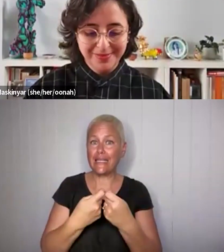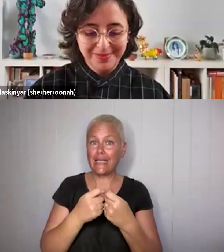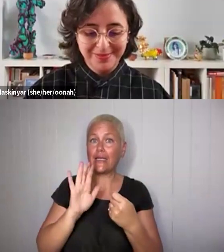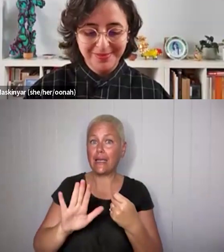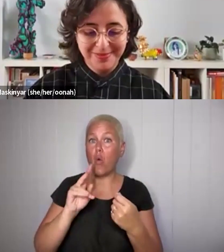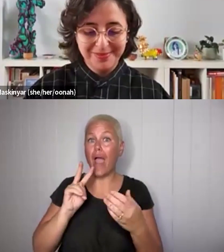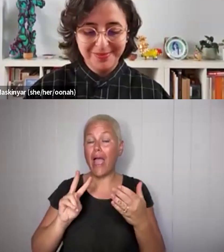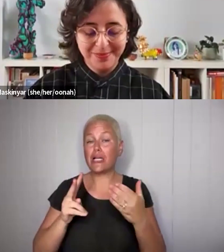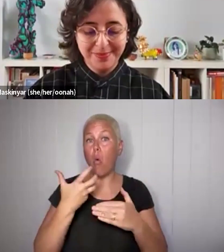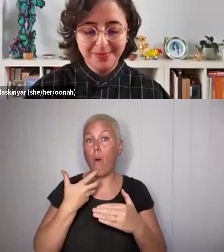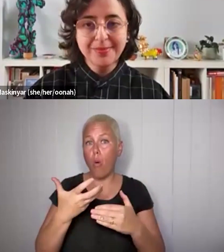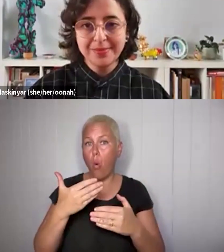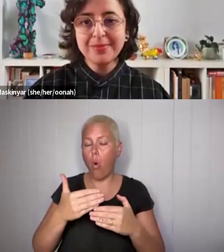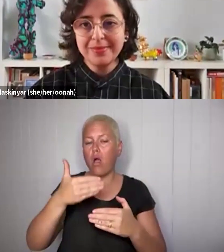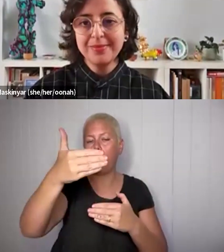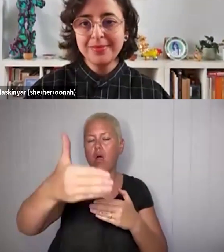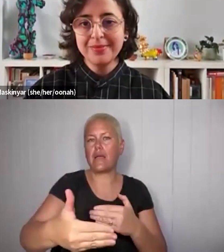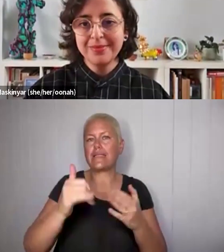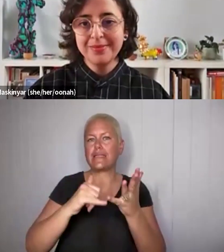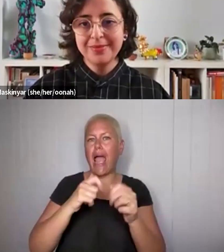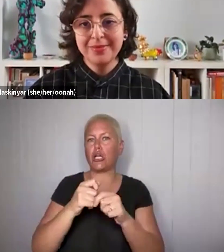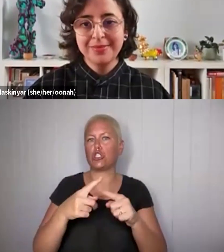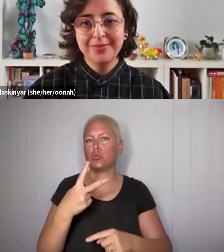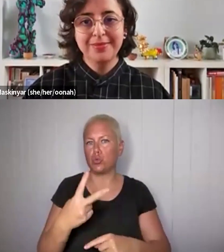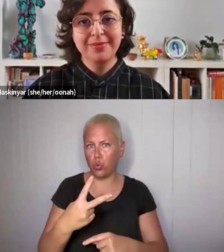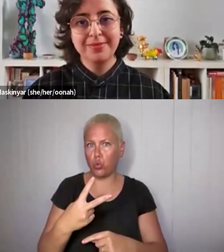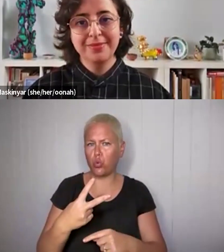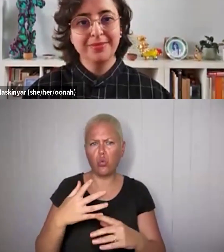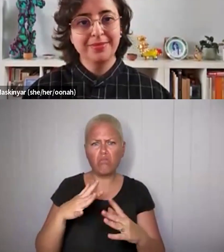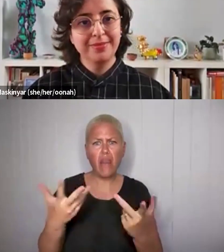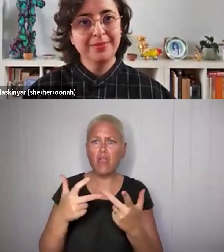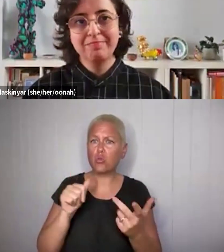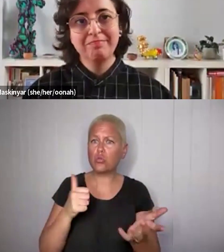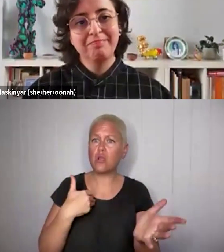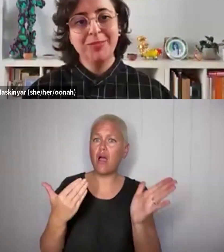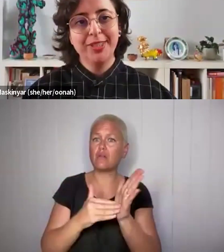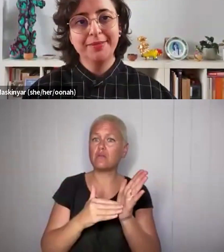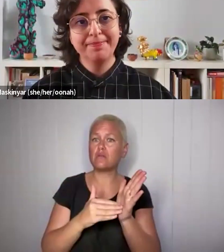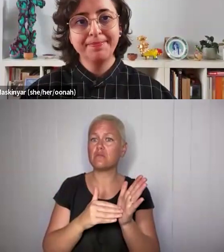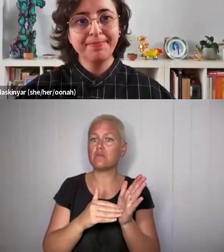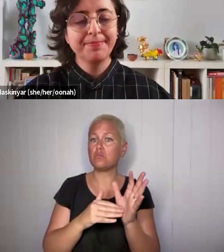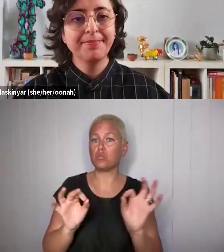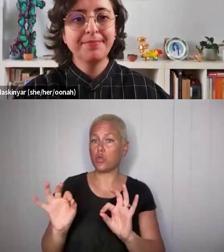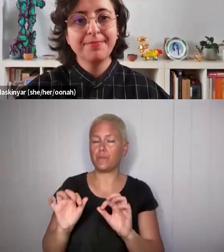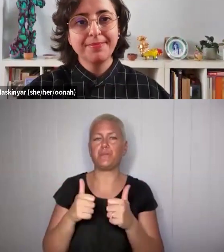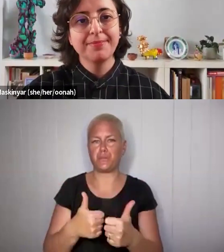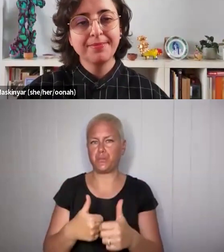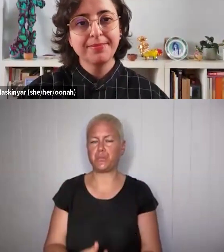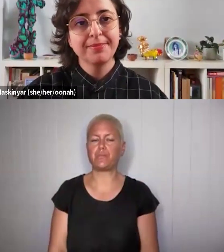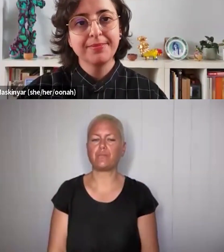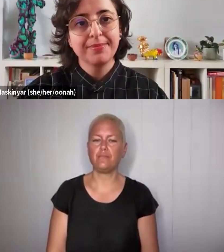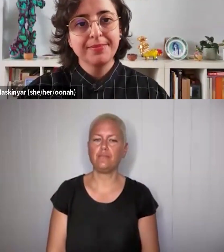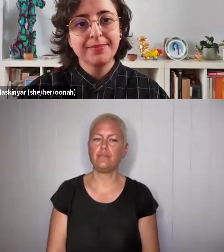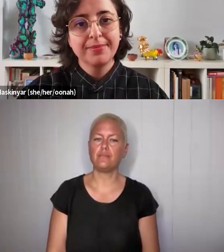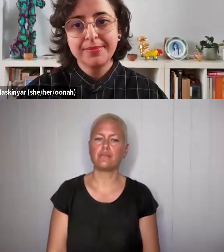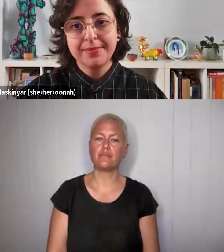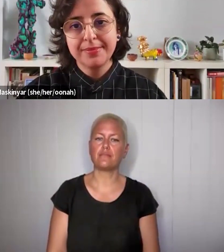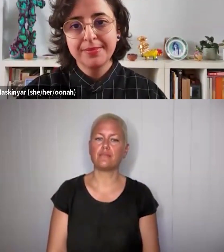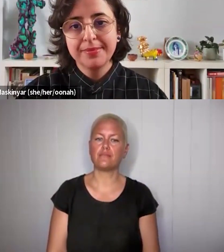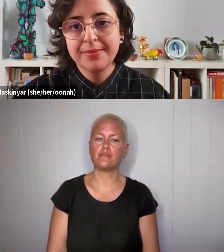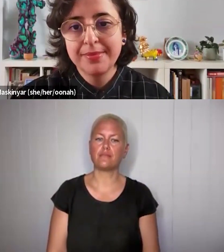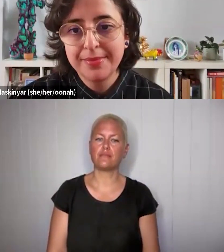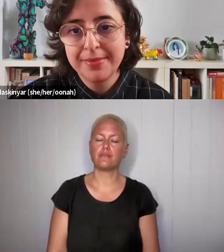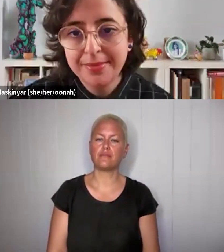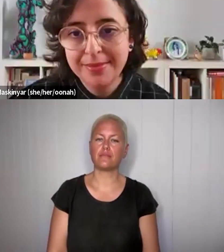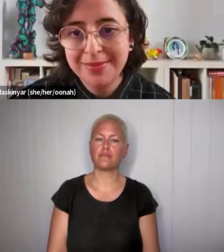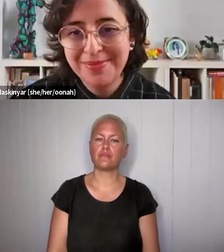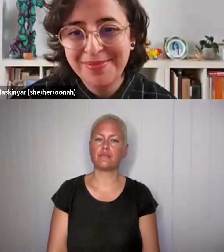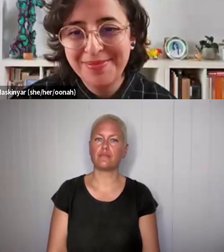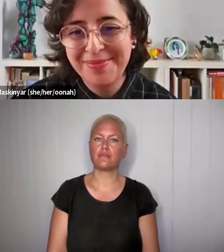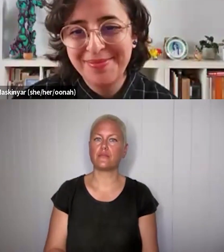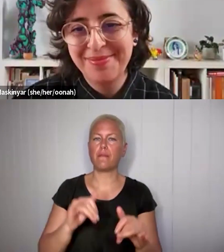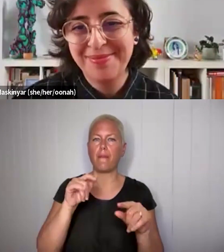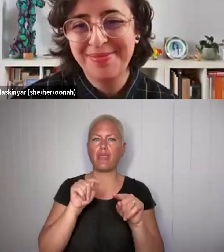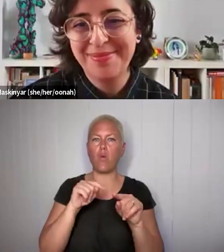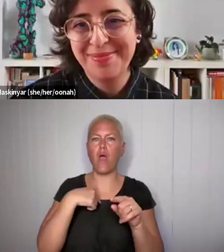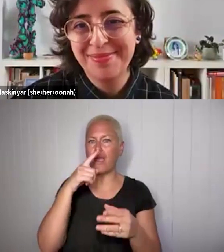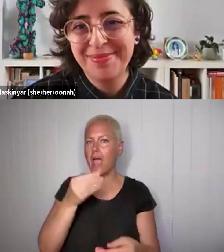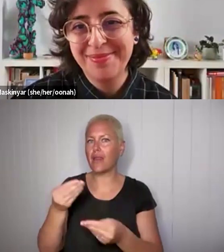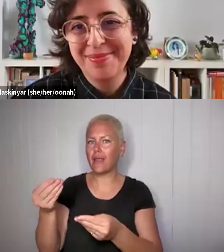at stage II. Anything else I should include in that? No? Great. Michaela, is there an